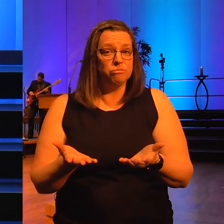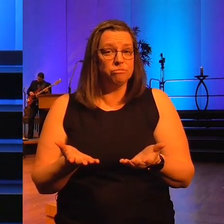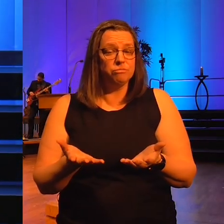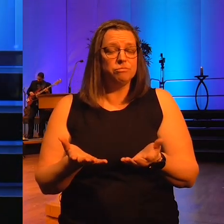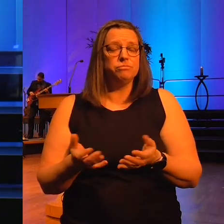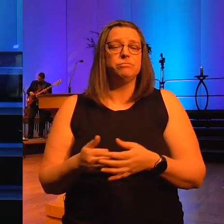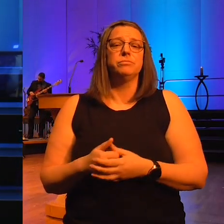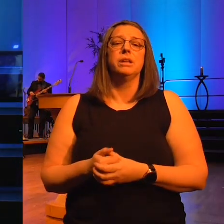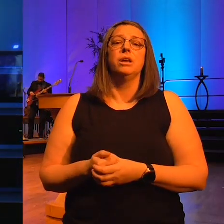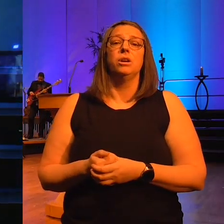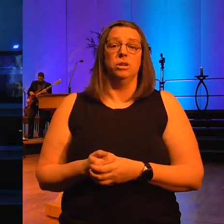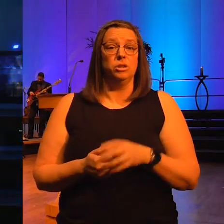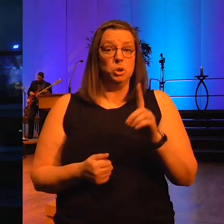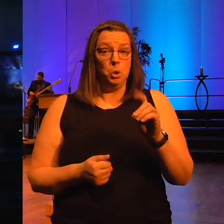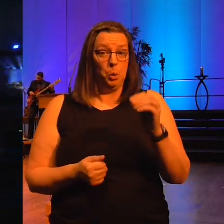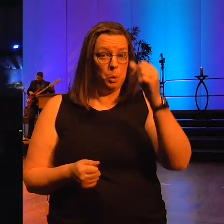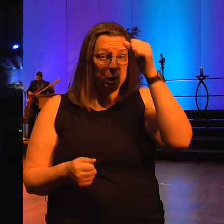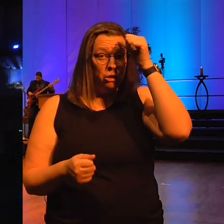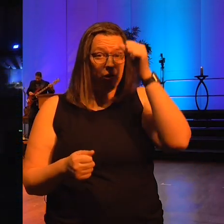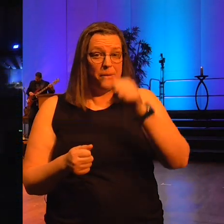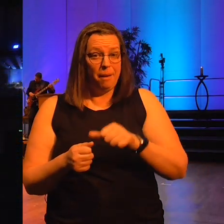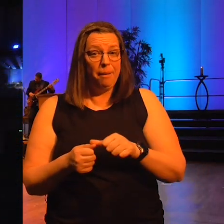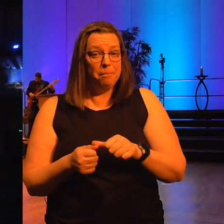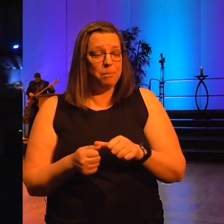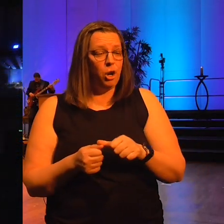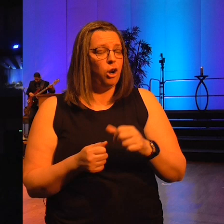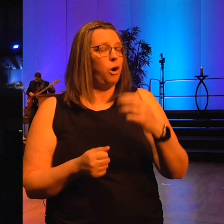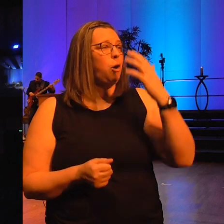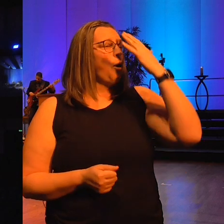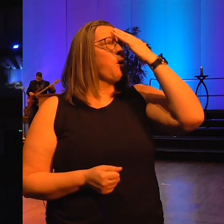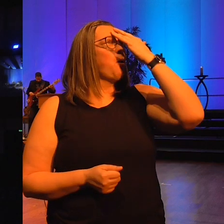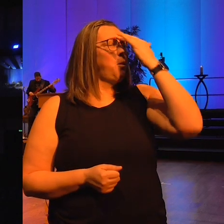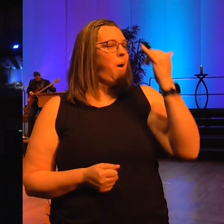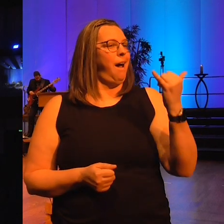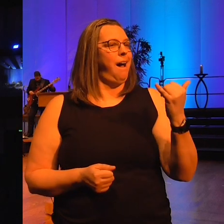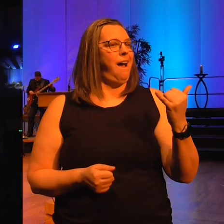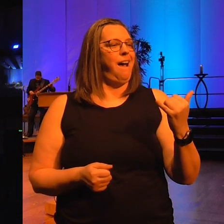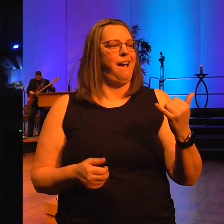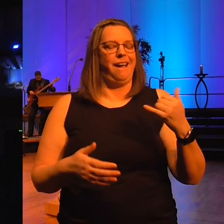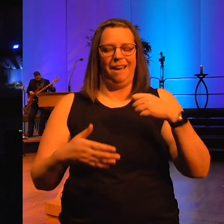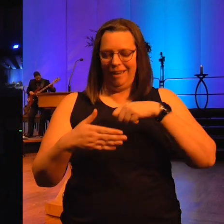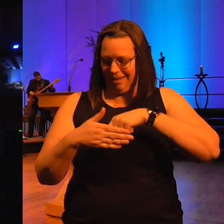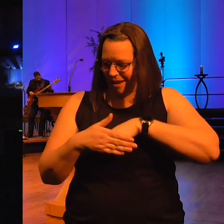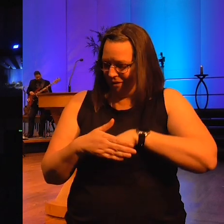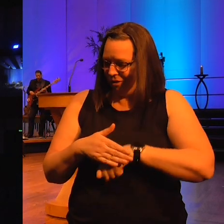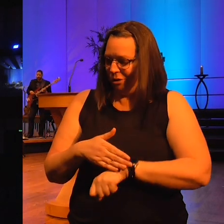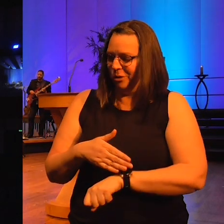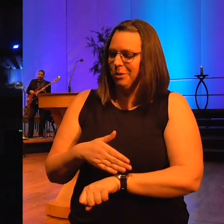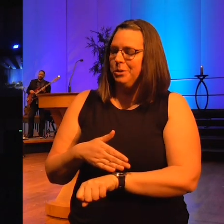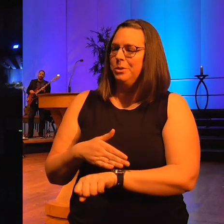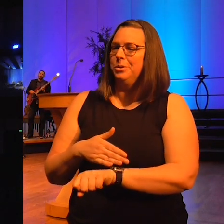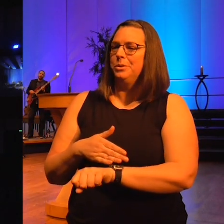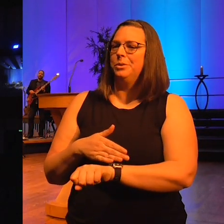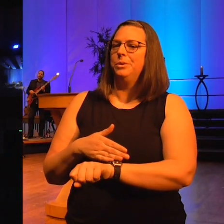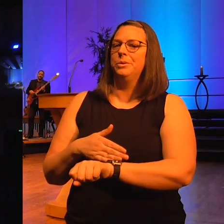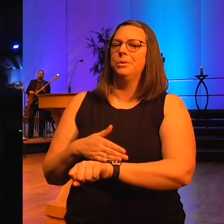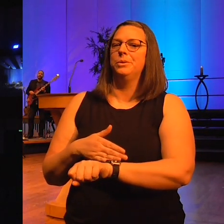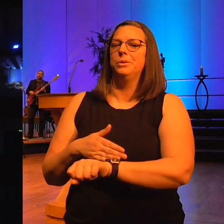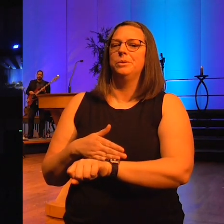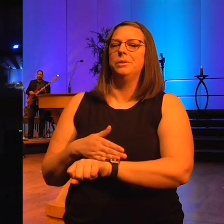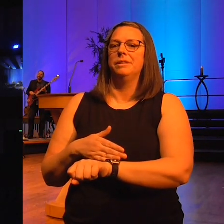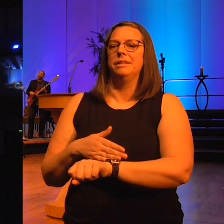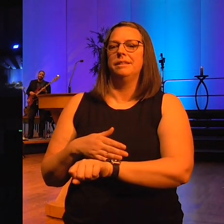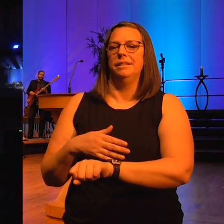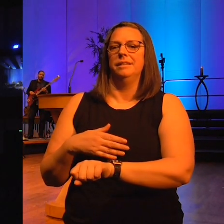you have you taking